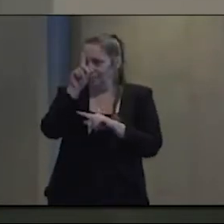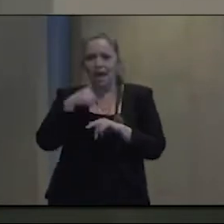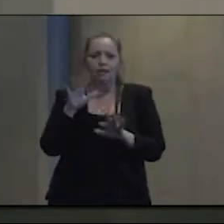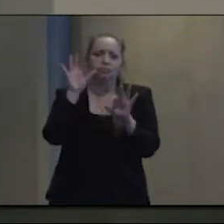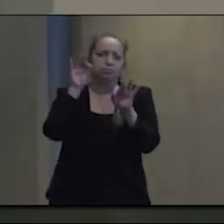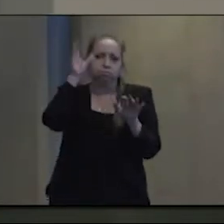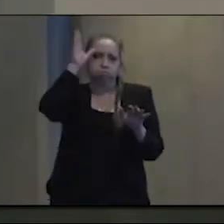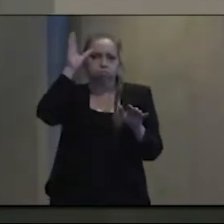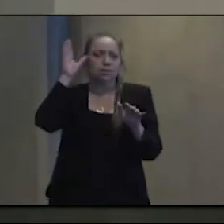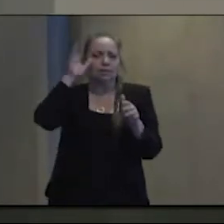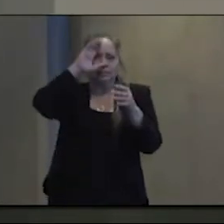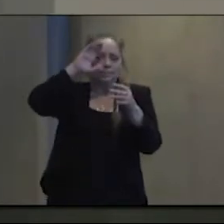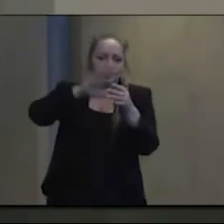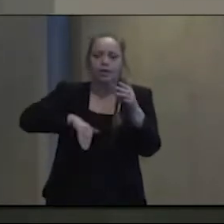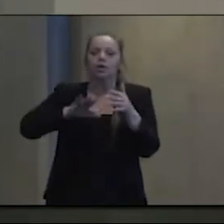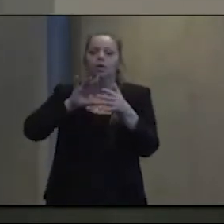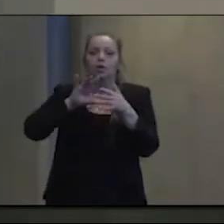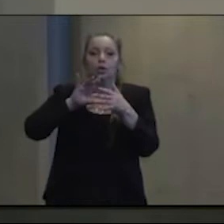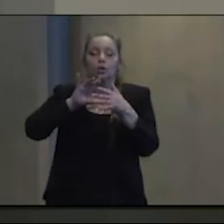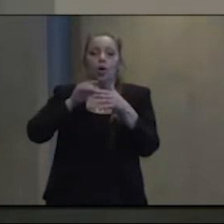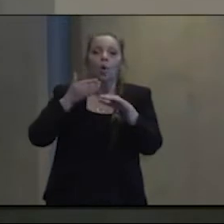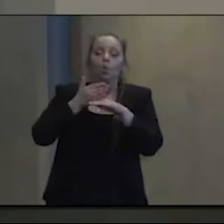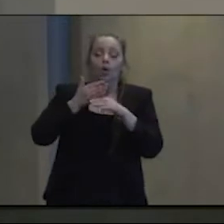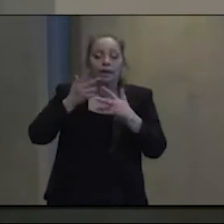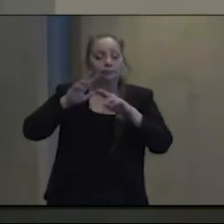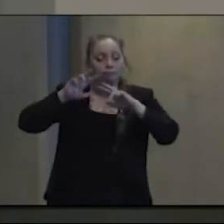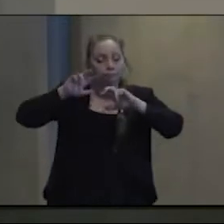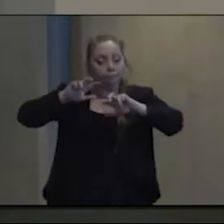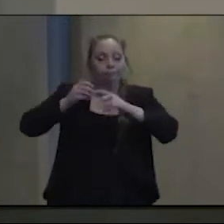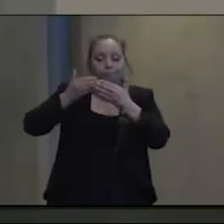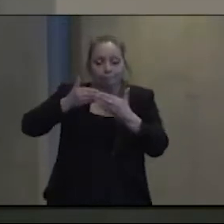in working on climate research and energy distribution and it's great to have her here today